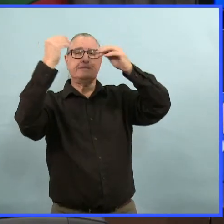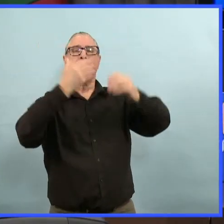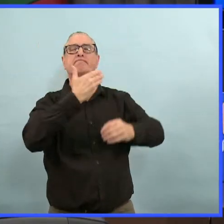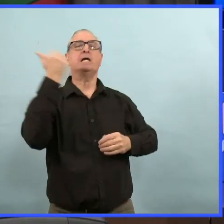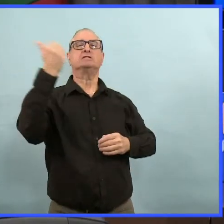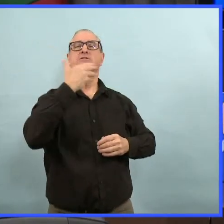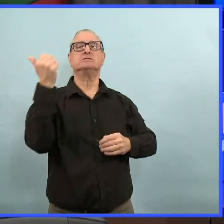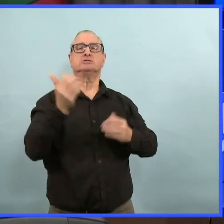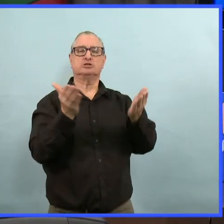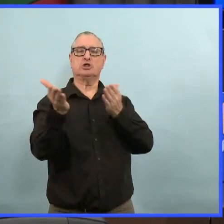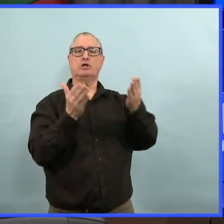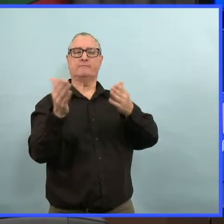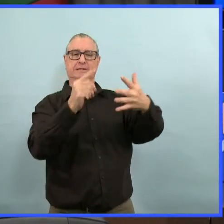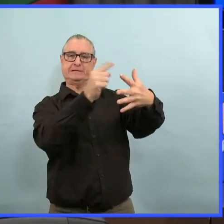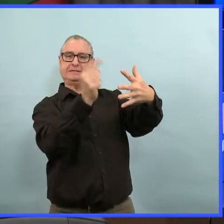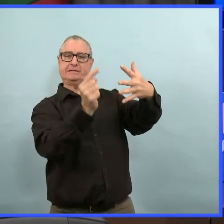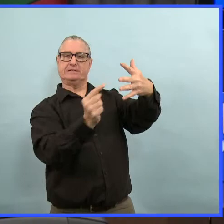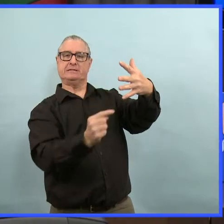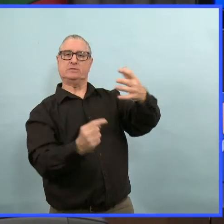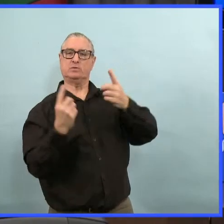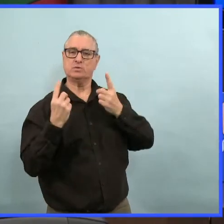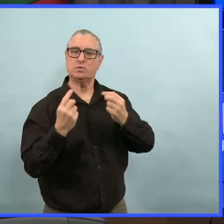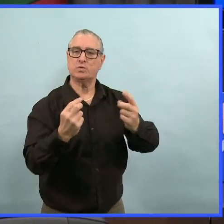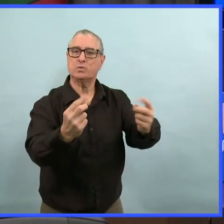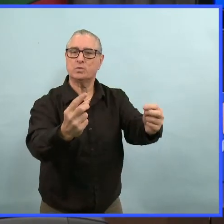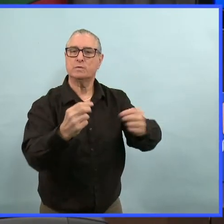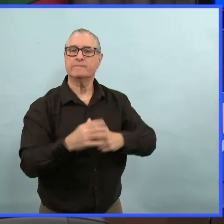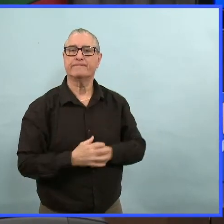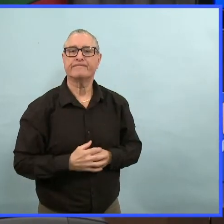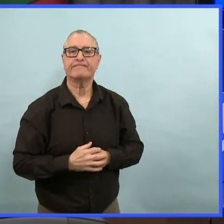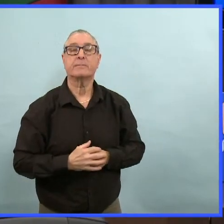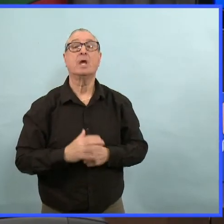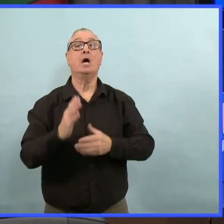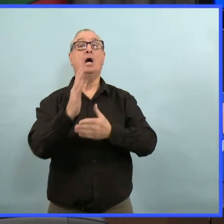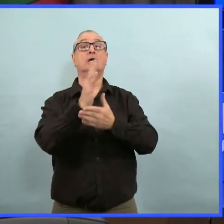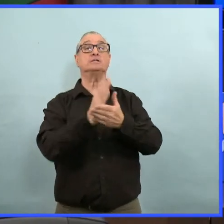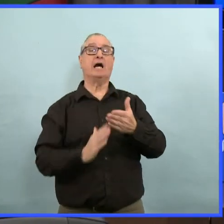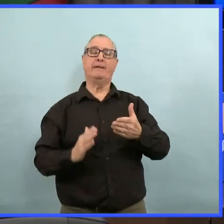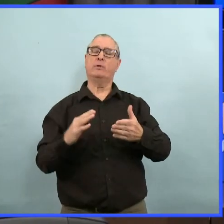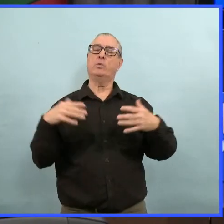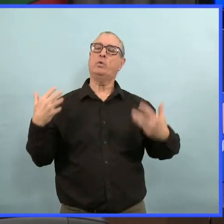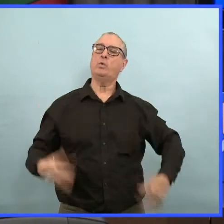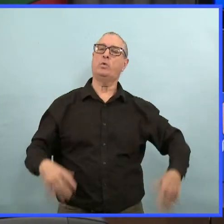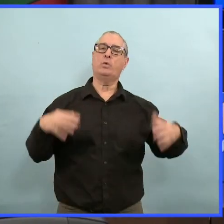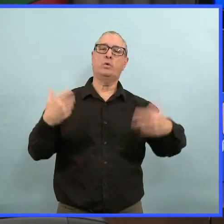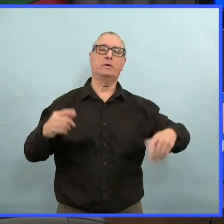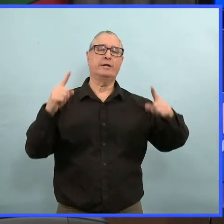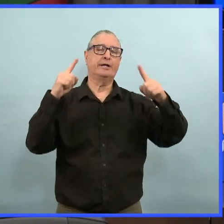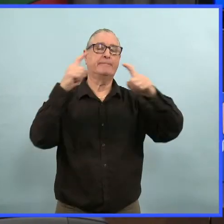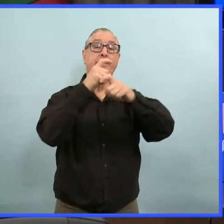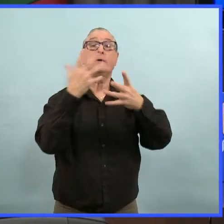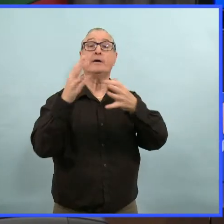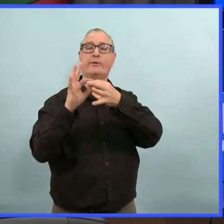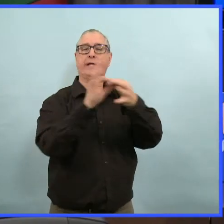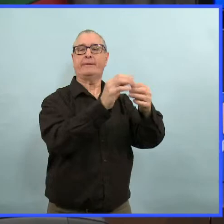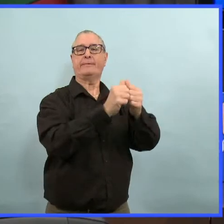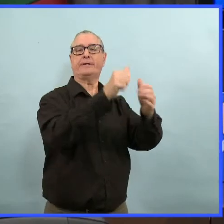probably prioritize uh the the most complex and major surgeries for example ahead of uh of other